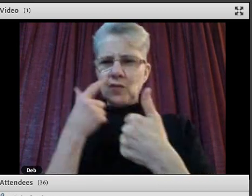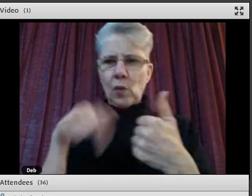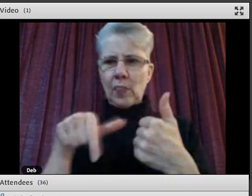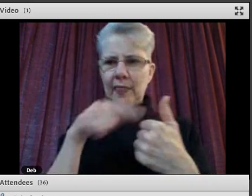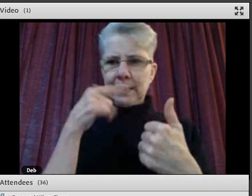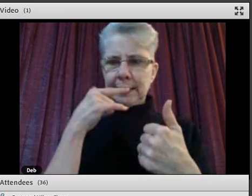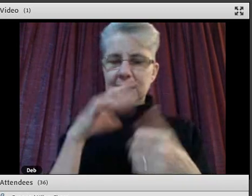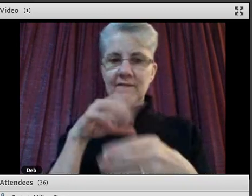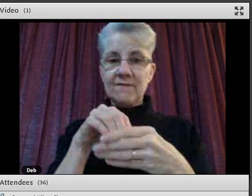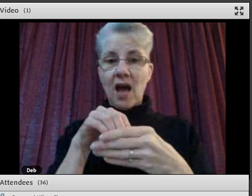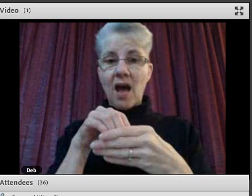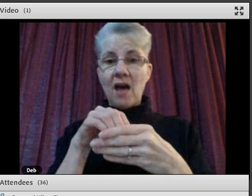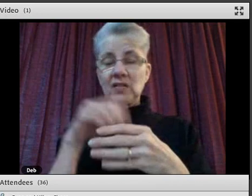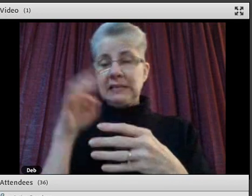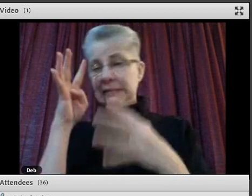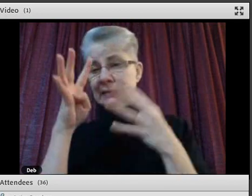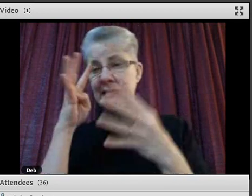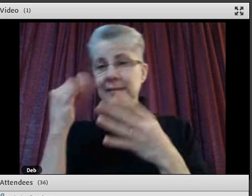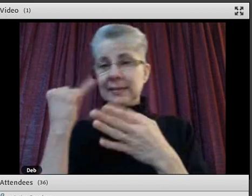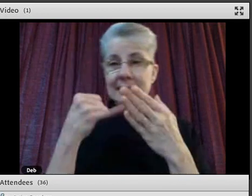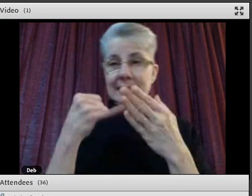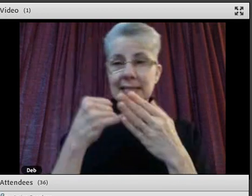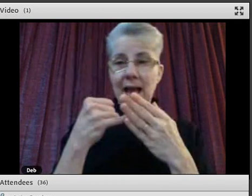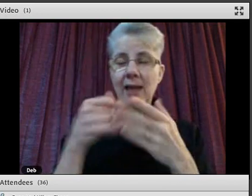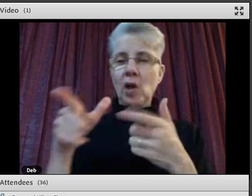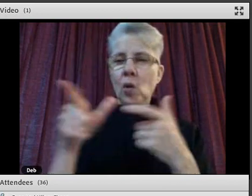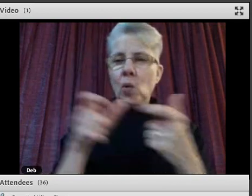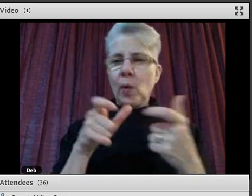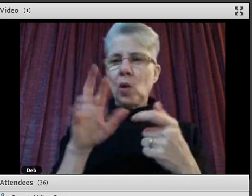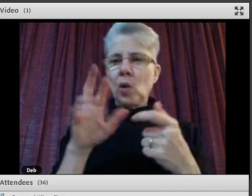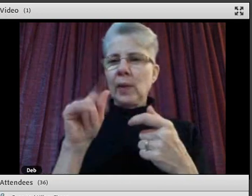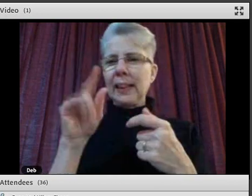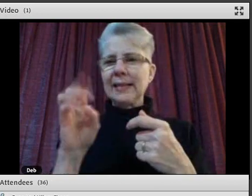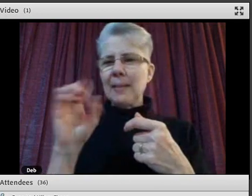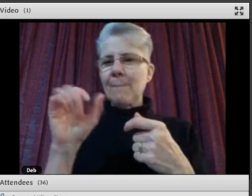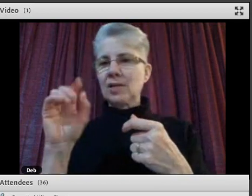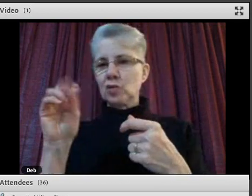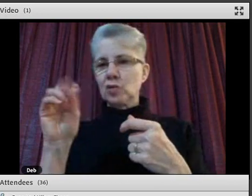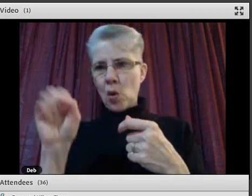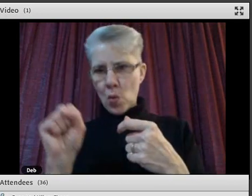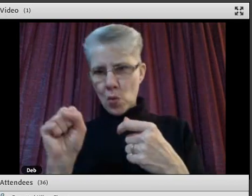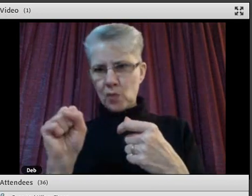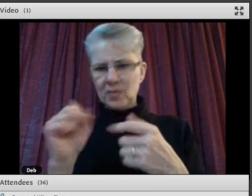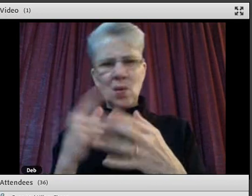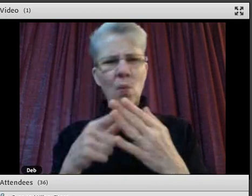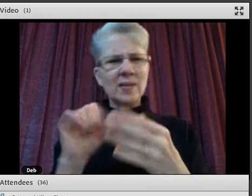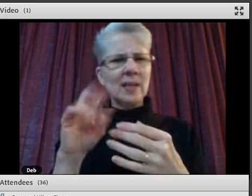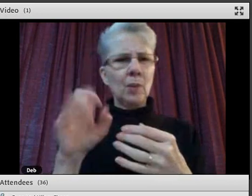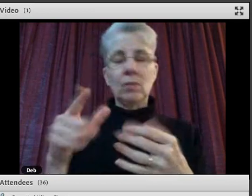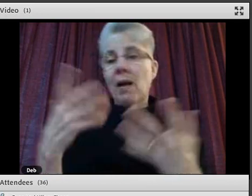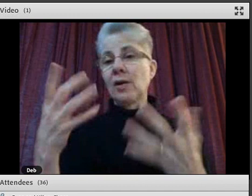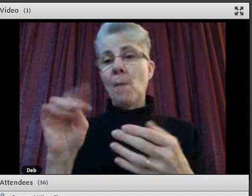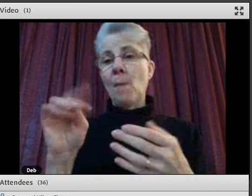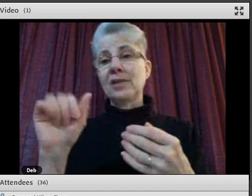designing a contraption to quick-release a Mento -- a Mento, a Mentos? Hillary: A Mentos? Ryan: What's the plural of Mentos? Mentoses?